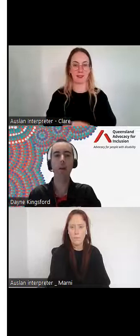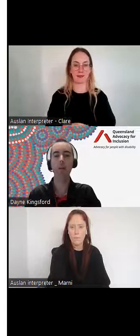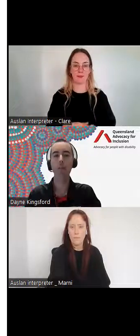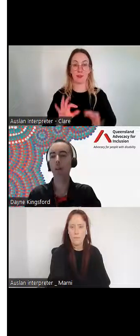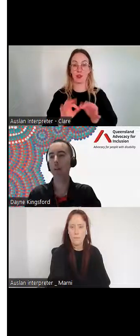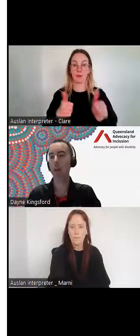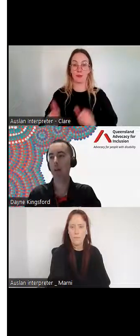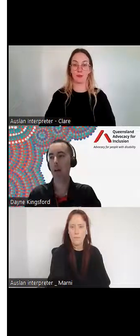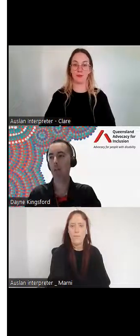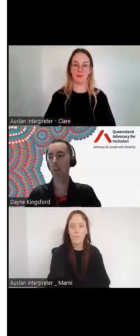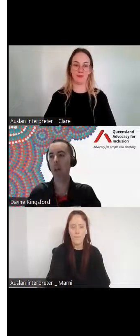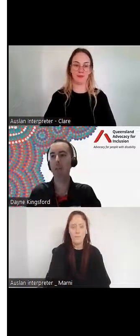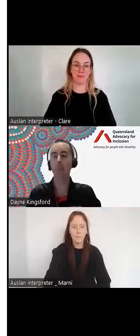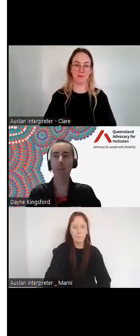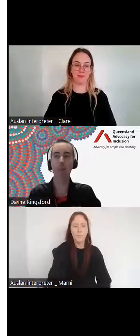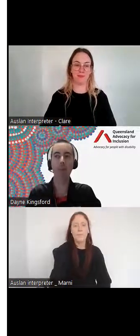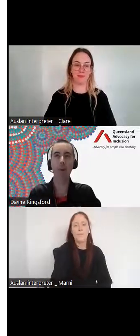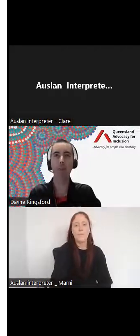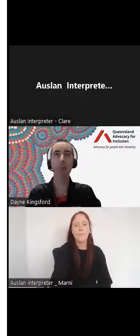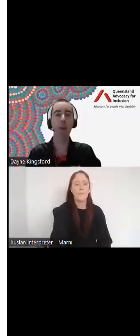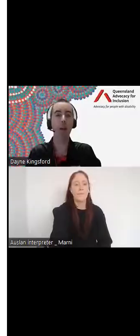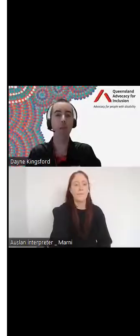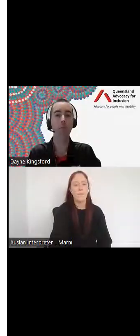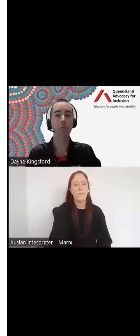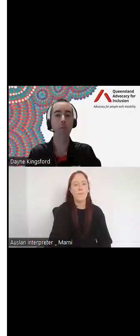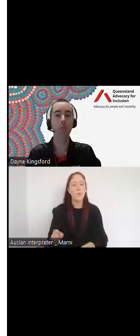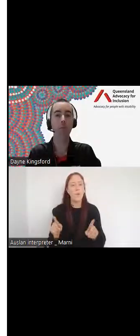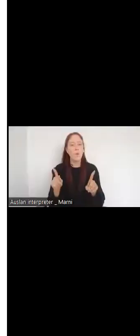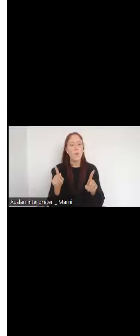On the screen and will be shared with everyone are two really helpful documents,